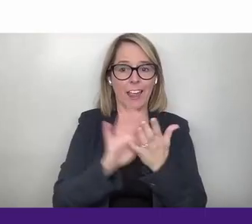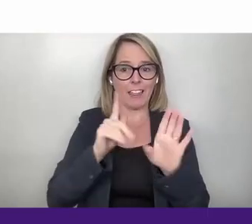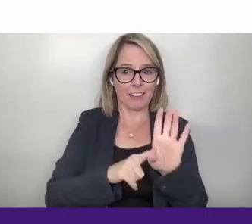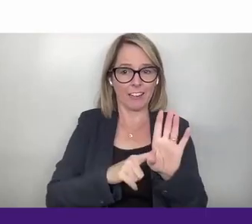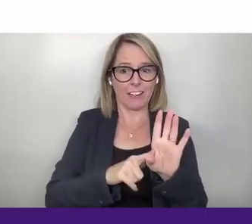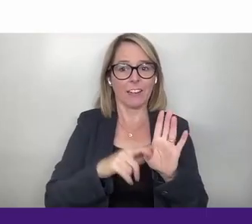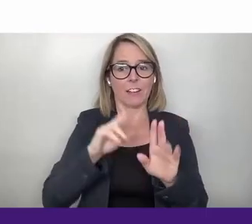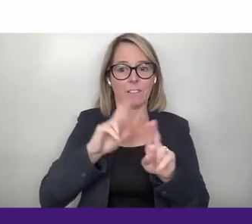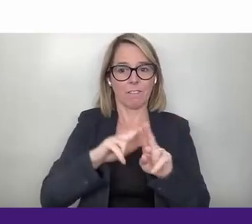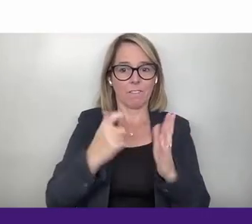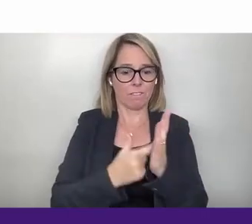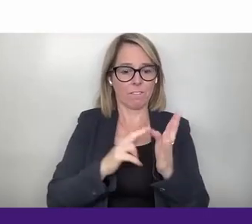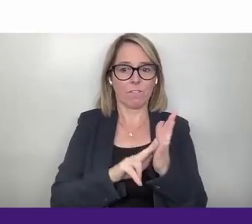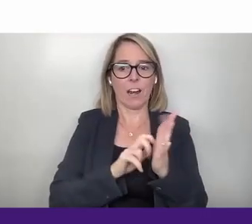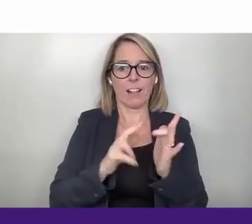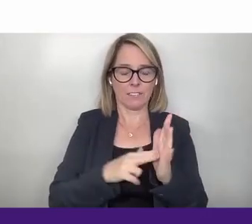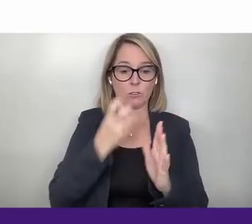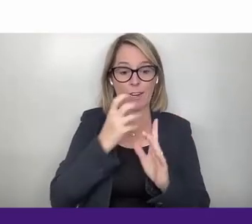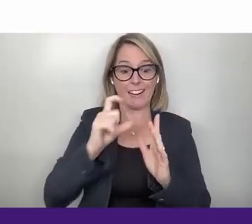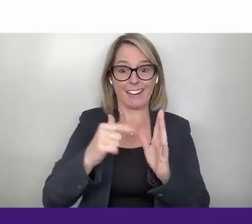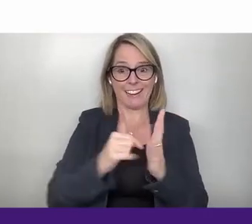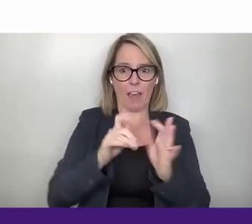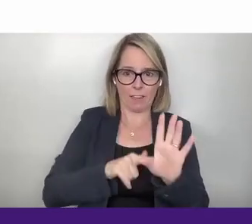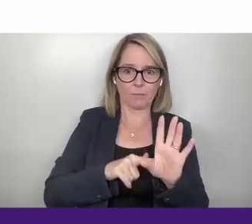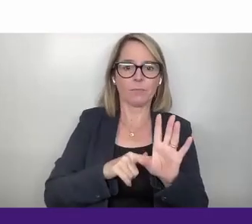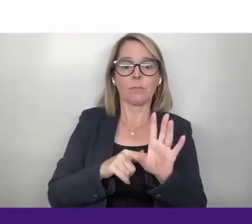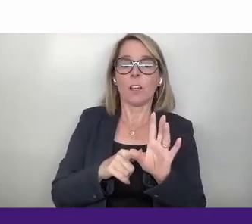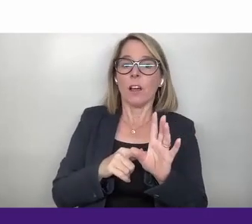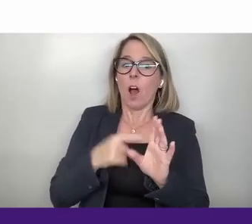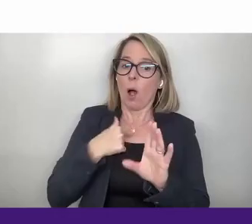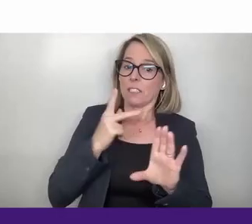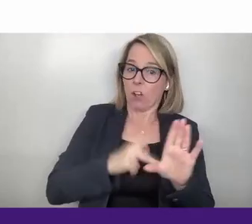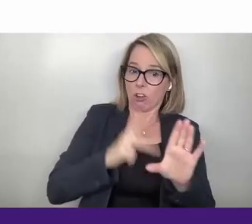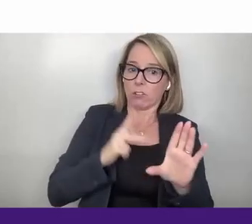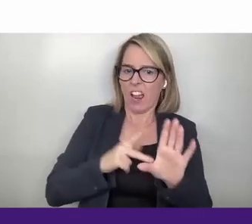director of QCEIDAH. Yes, Catrin, it can be stressful, can't it? Catrin: Mm-hmm.